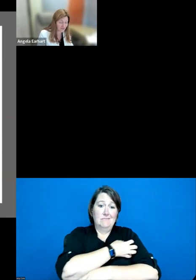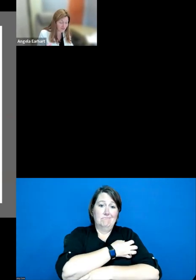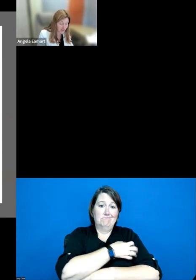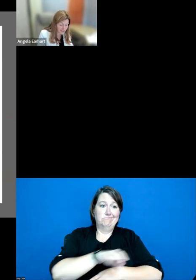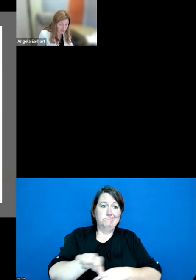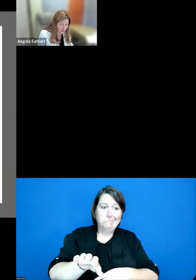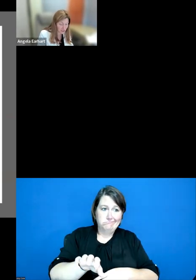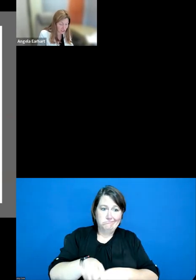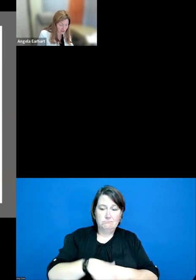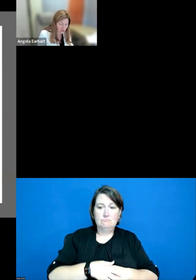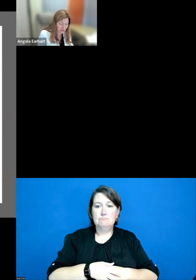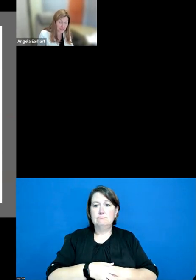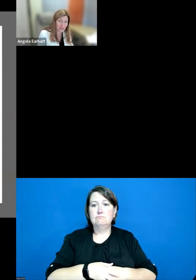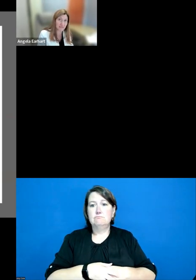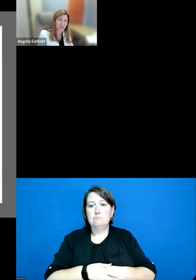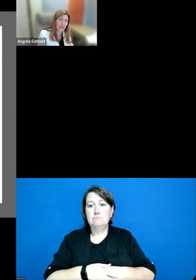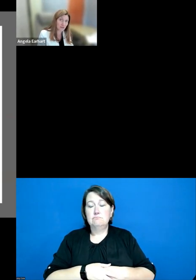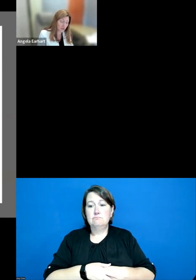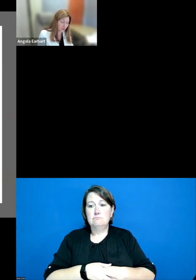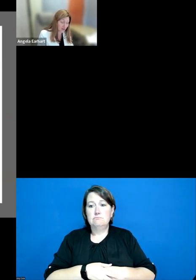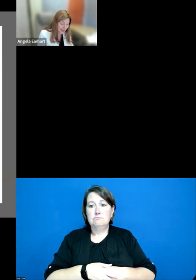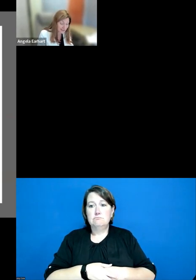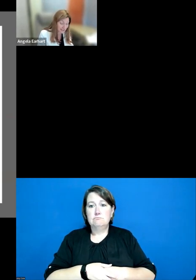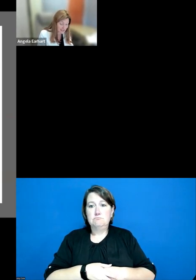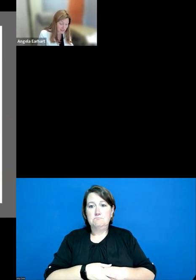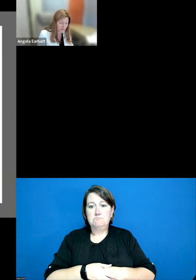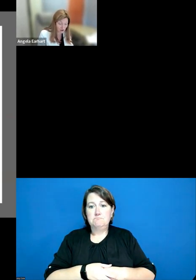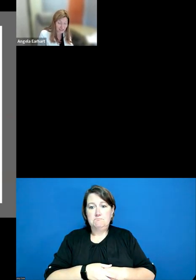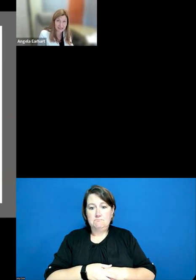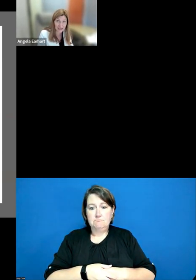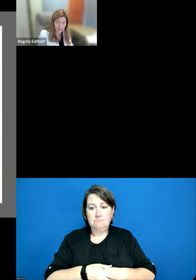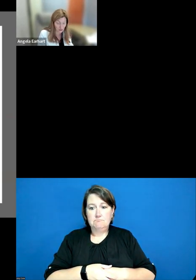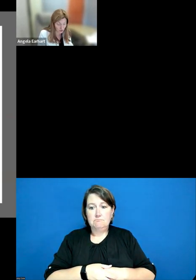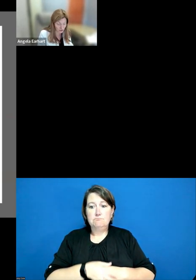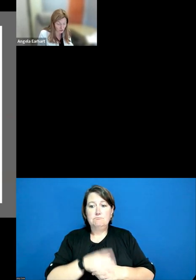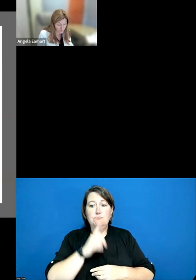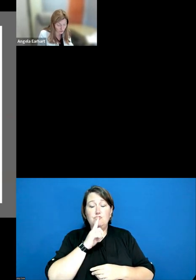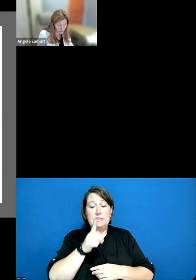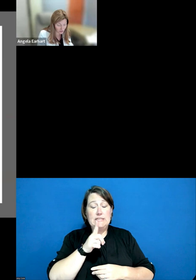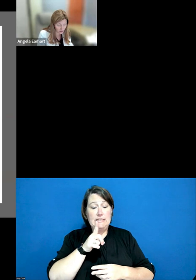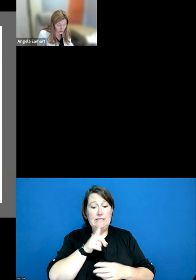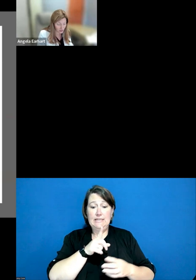they face challenges and being able to access American sign language interpreters